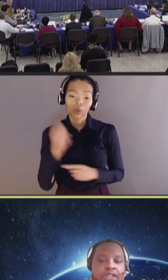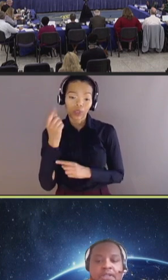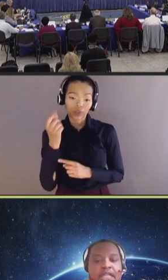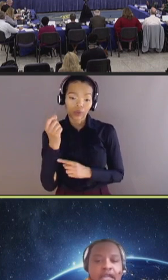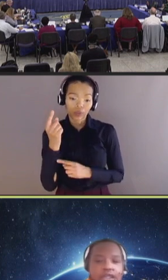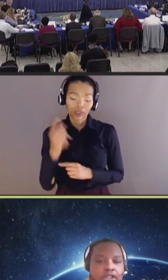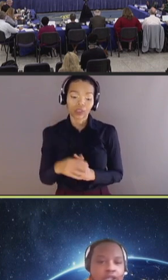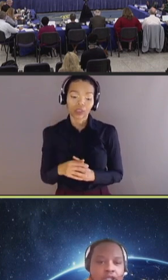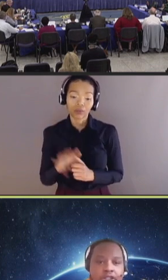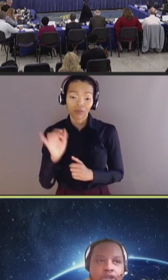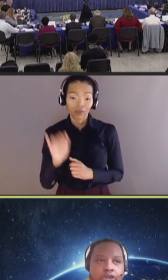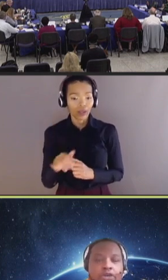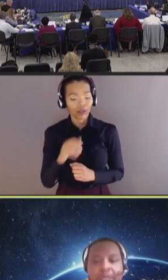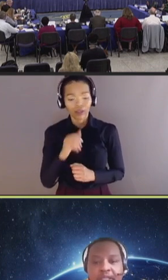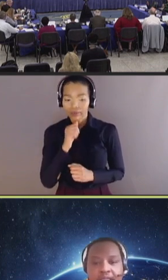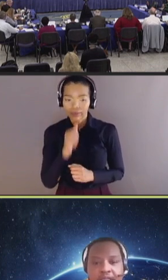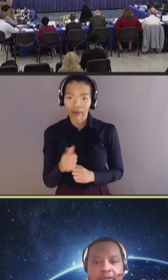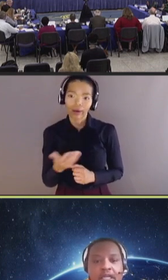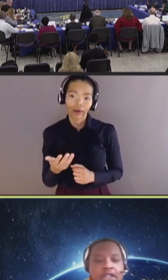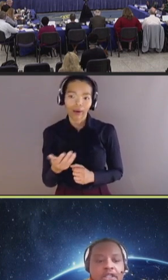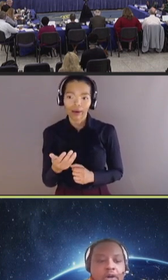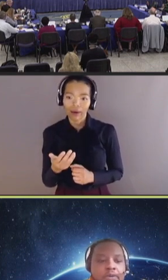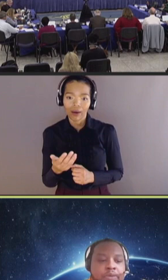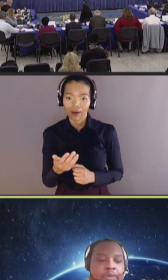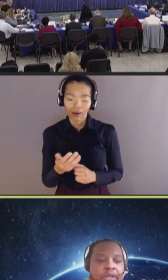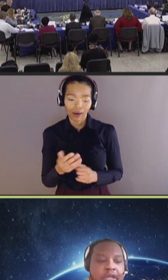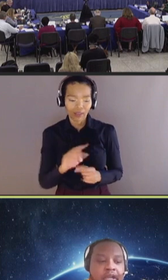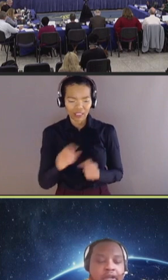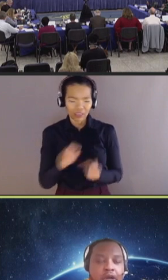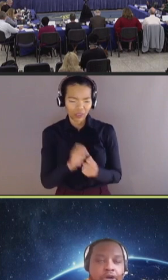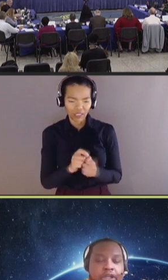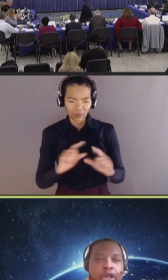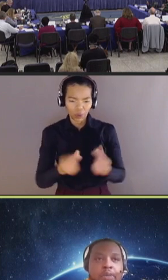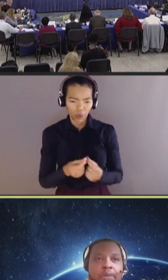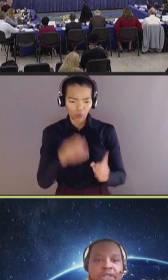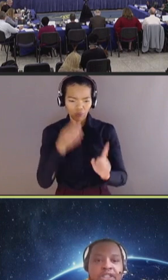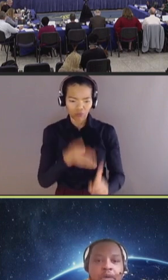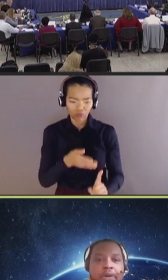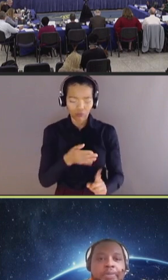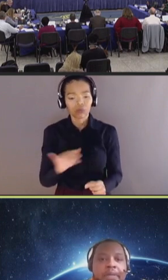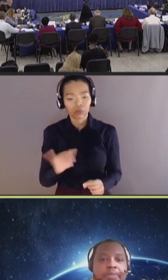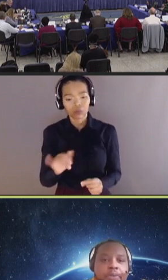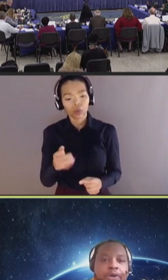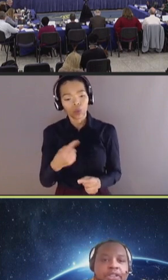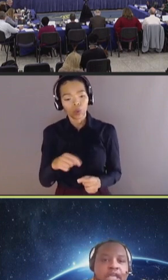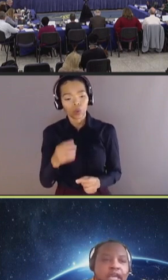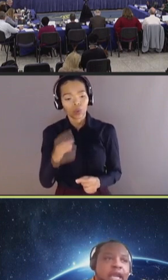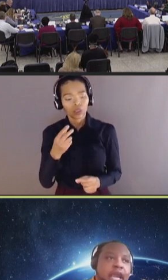this was not a grouping thing. So, where we -- and early on, where we saw where people were saying,